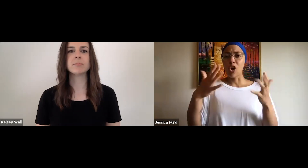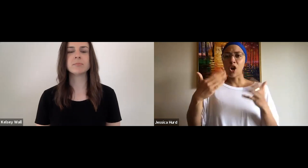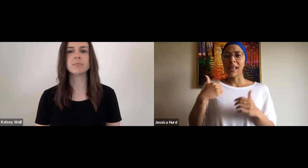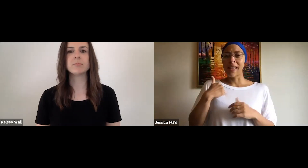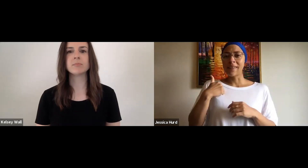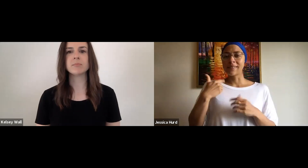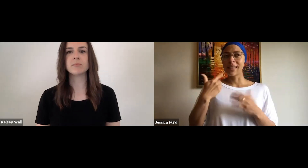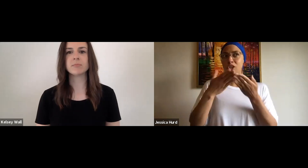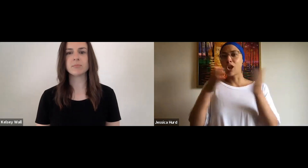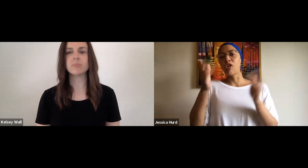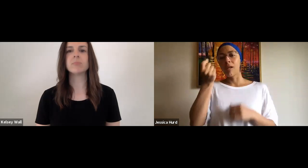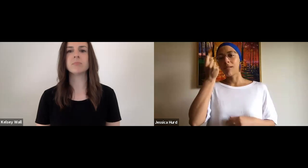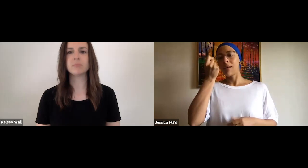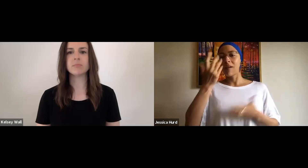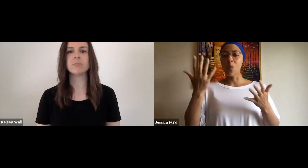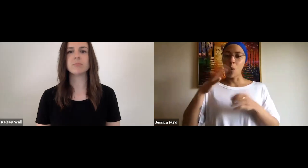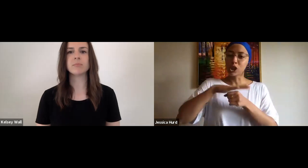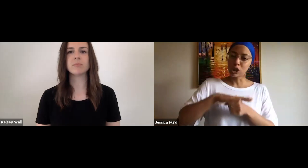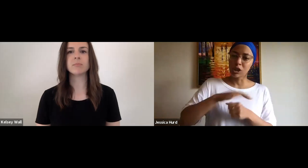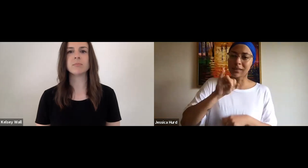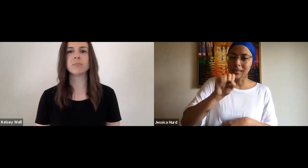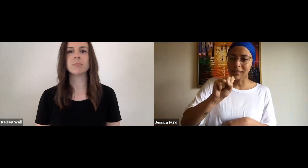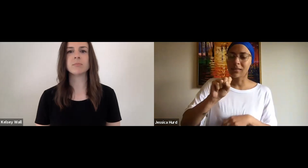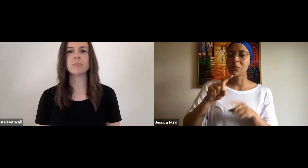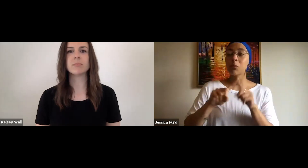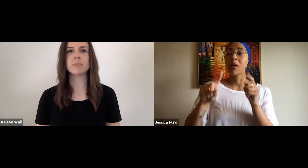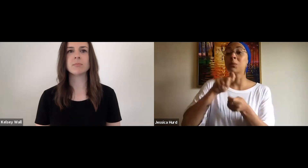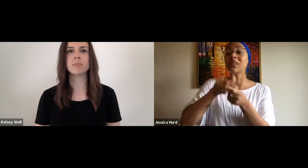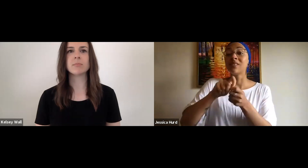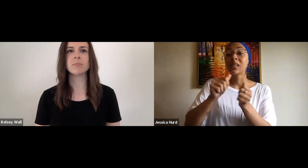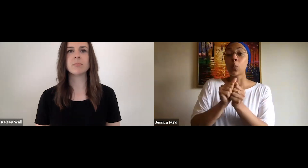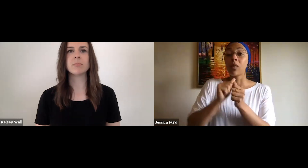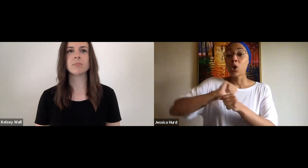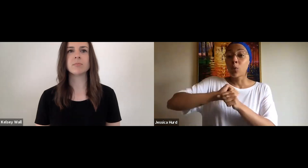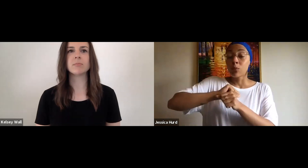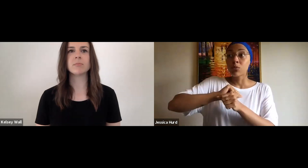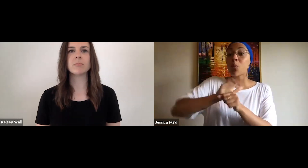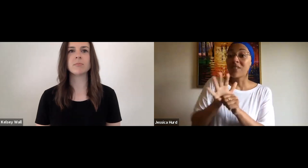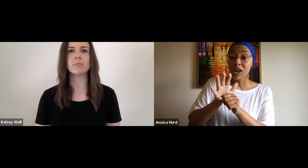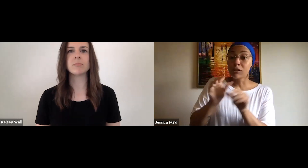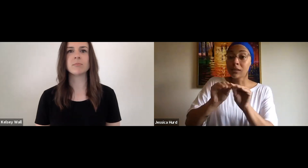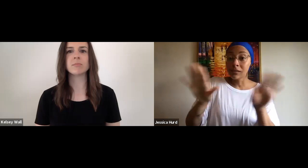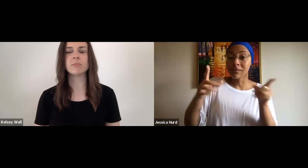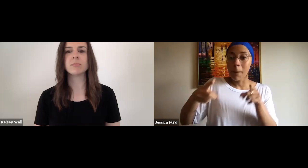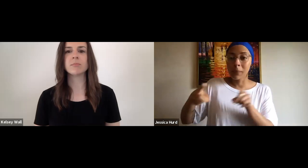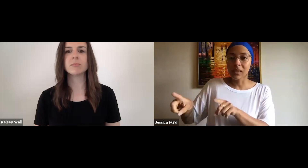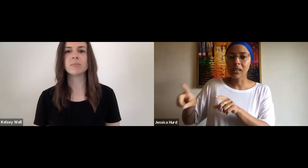what is stress and, you know, your understanding of stress and how it affects you,